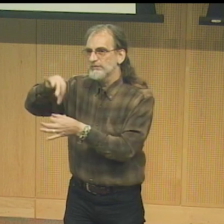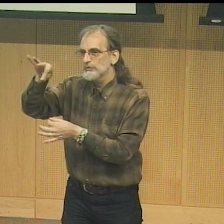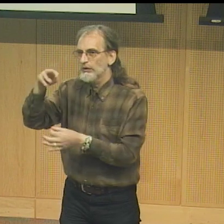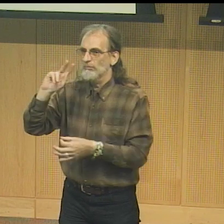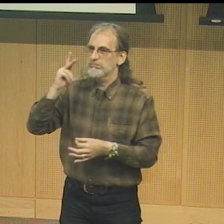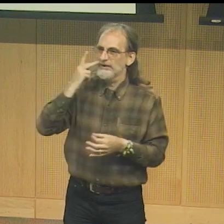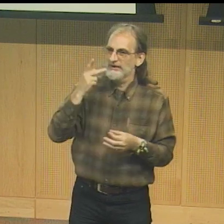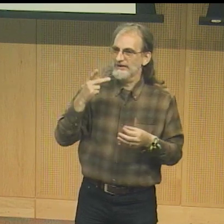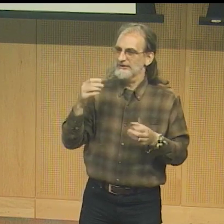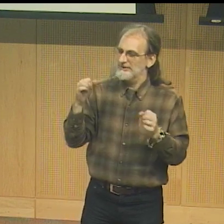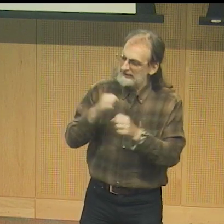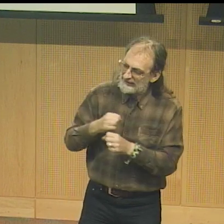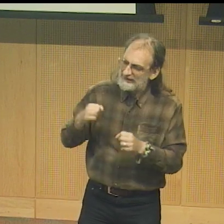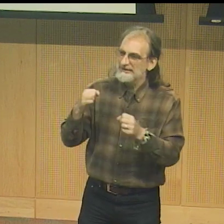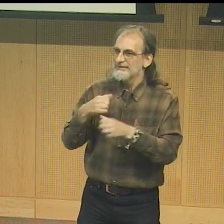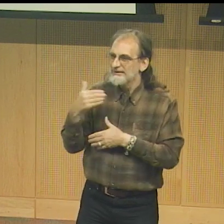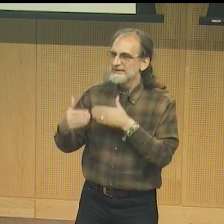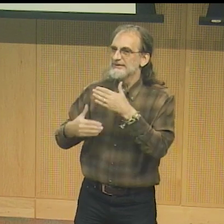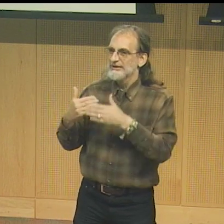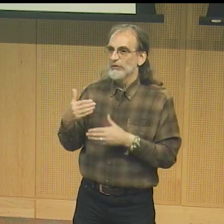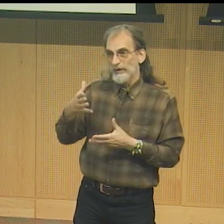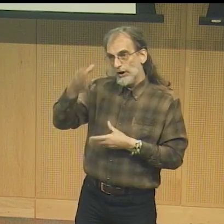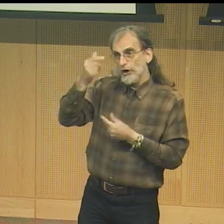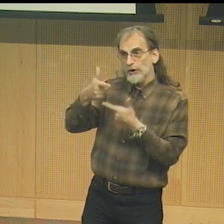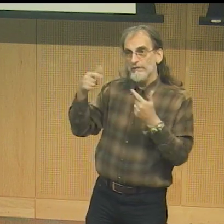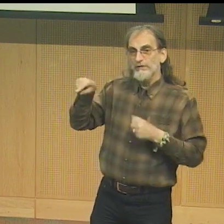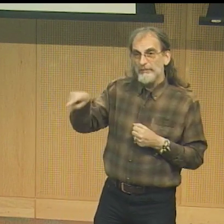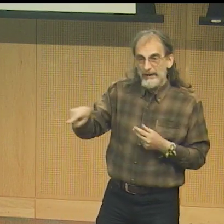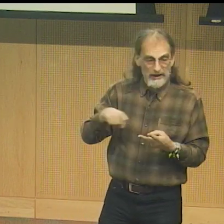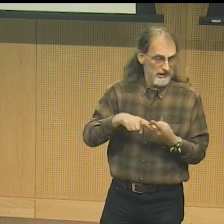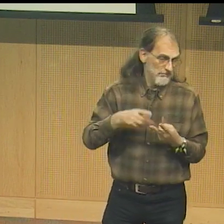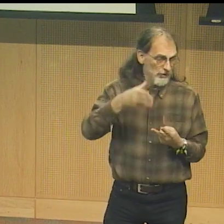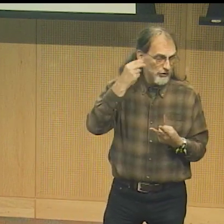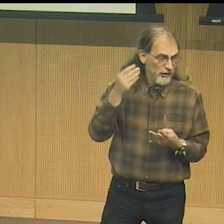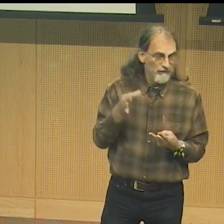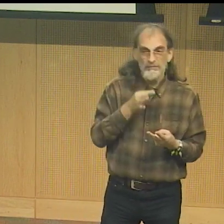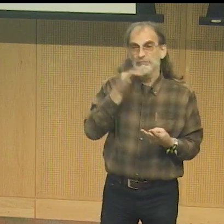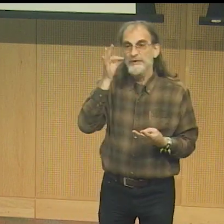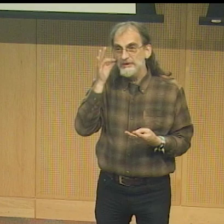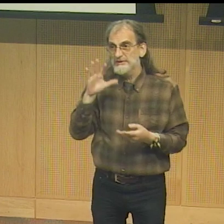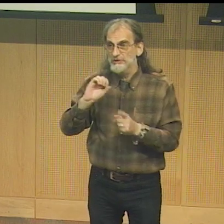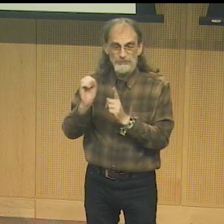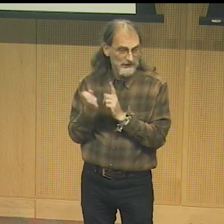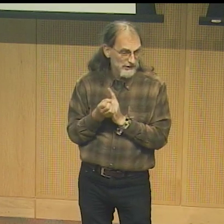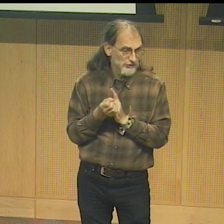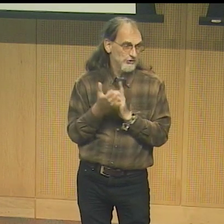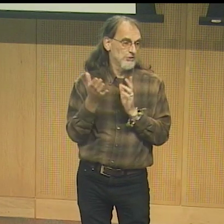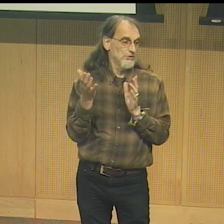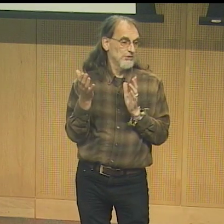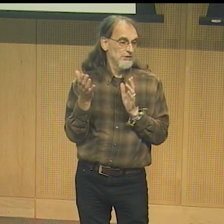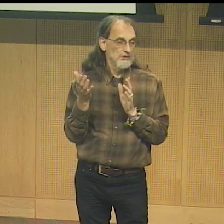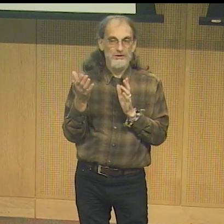and the spirit with which they fought and did not give up. We can learn a lot from these other minority cultures